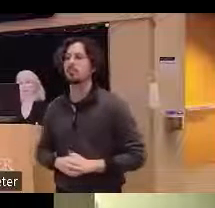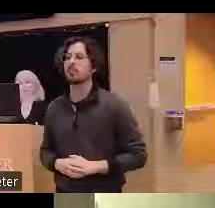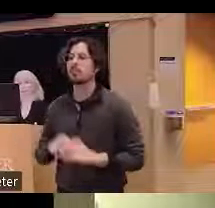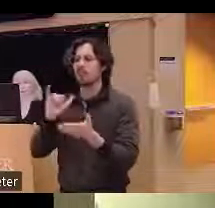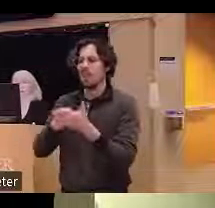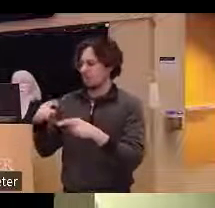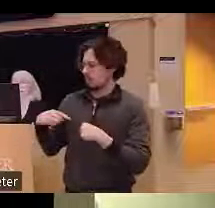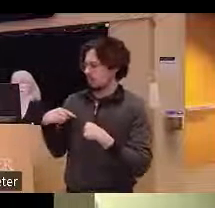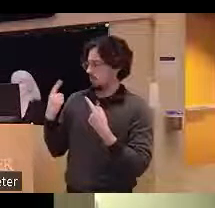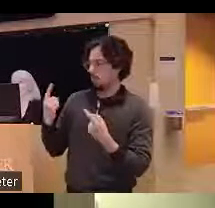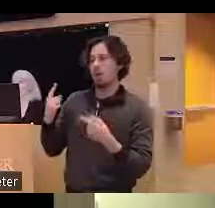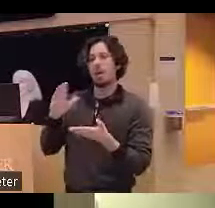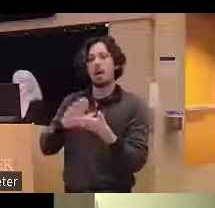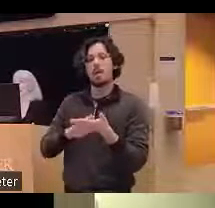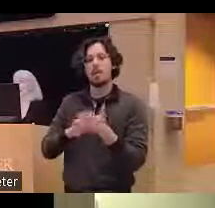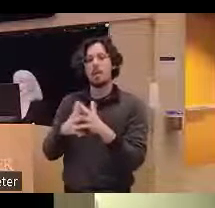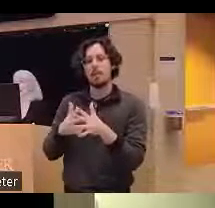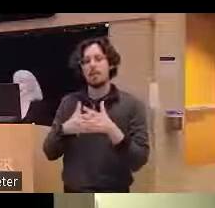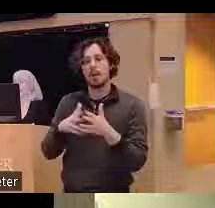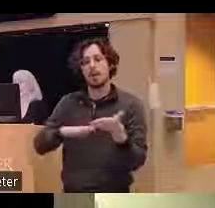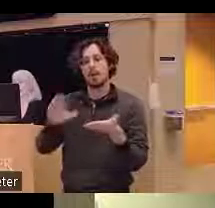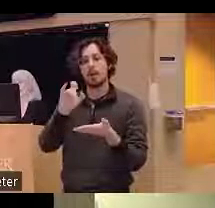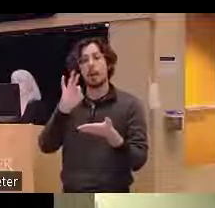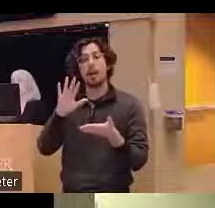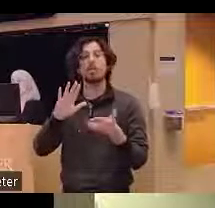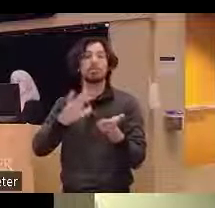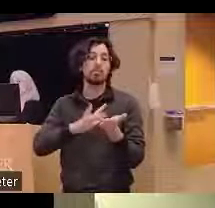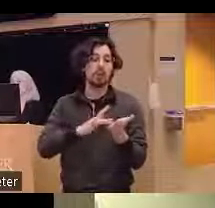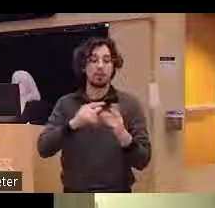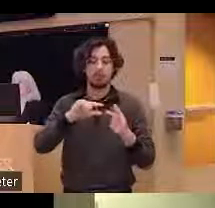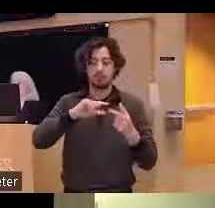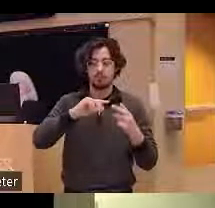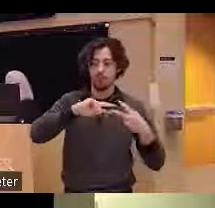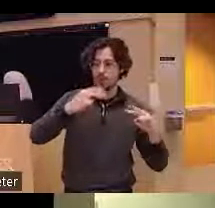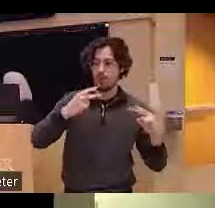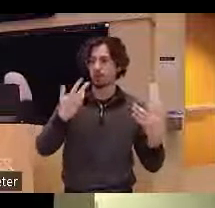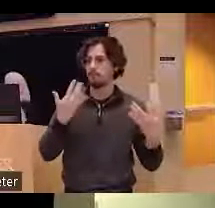the American College of medical genetics and we don't usually ask a father's age because these